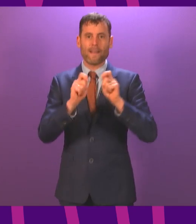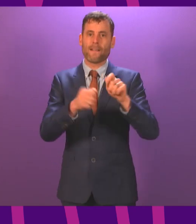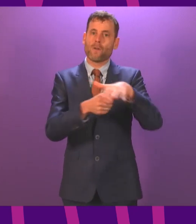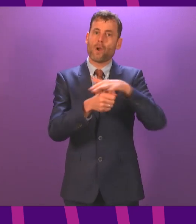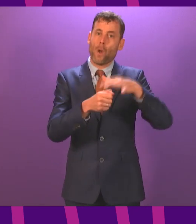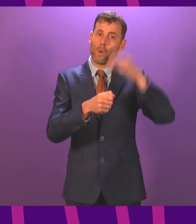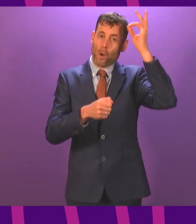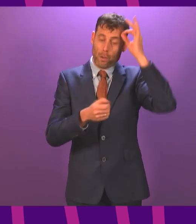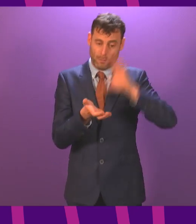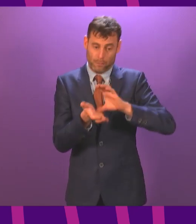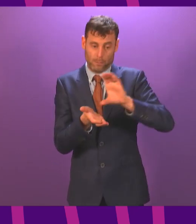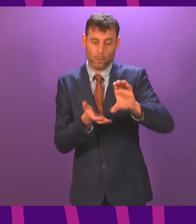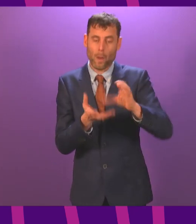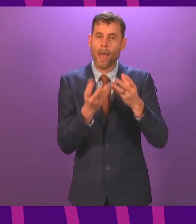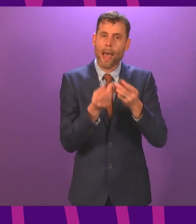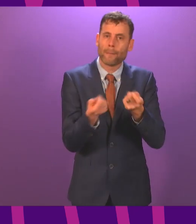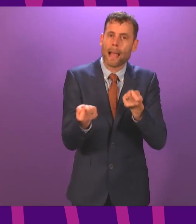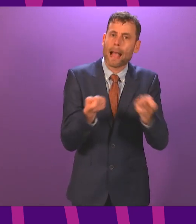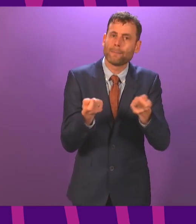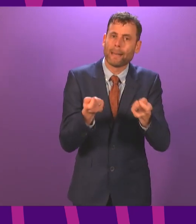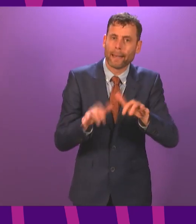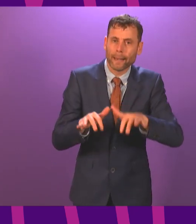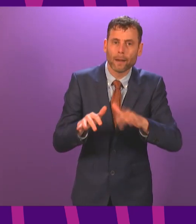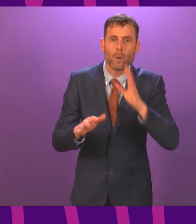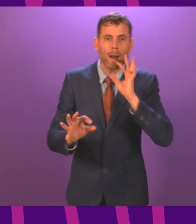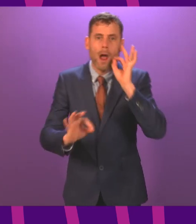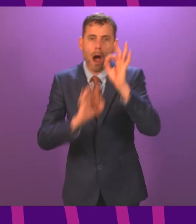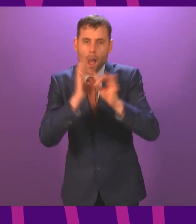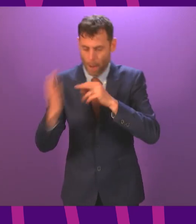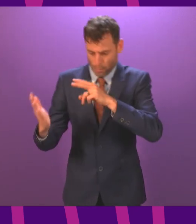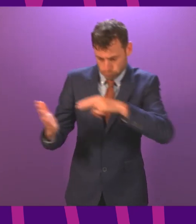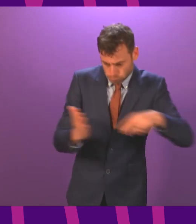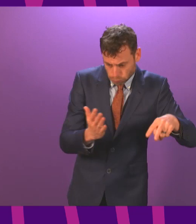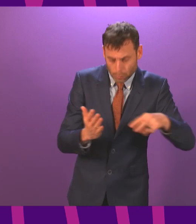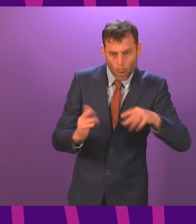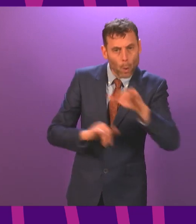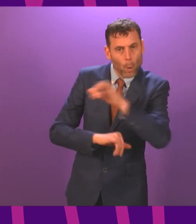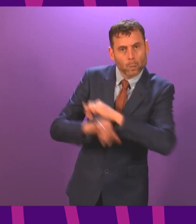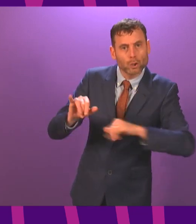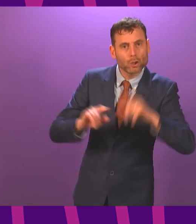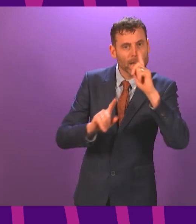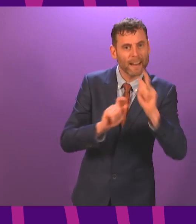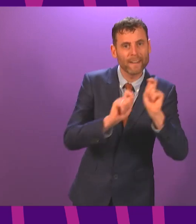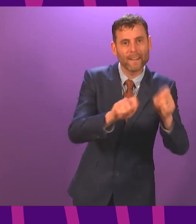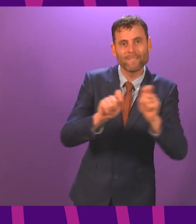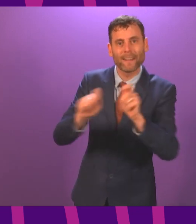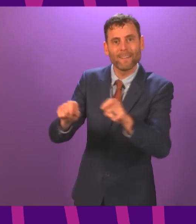for local authorities, to help them with the administrative costs of processing the grants. We will continue to discuss those costs with local authorities.